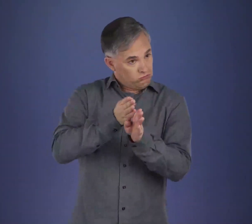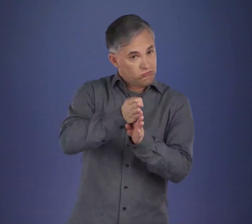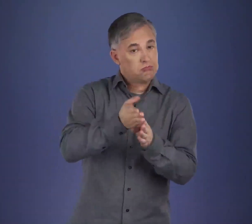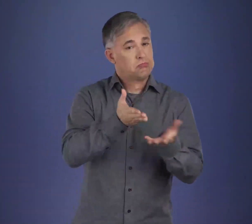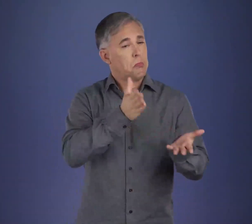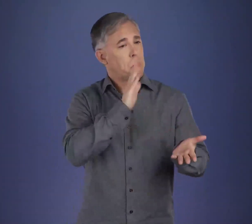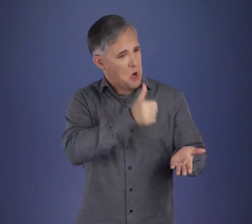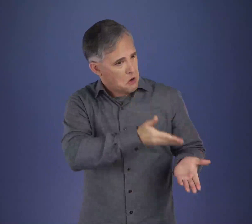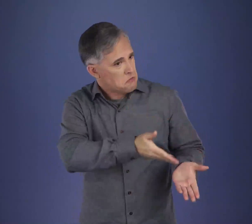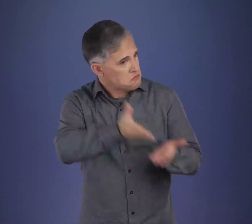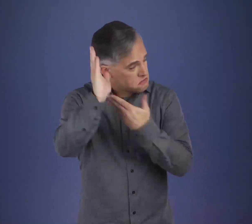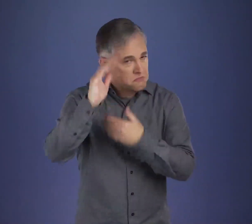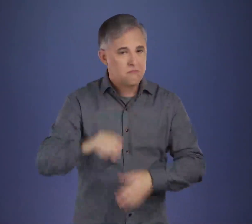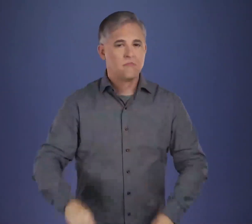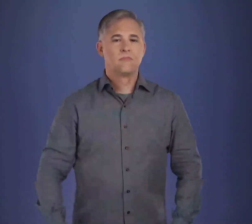so why don’t you have a go at it?’